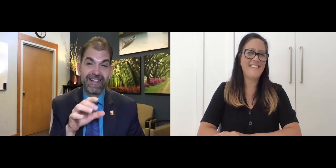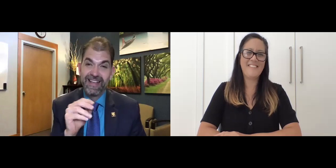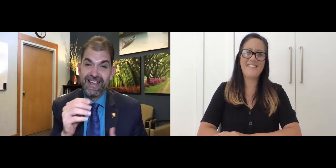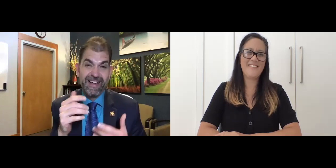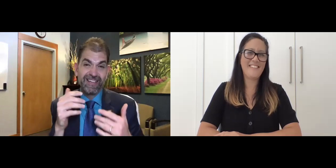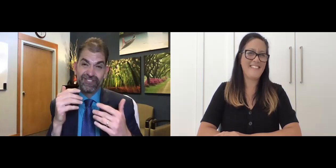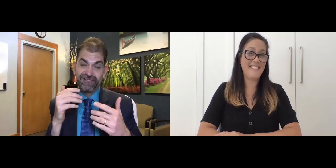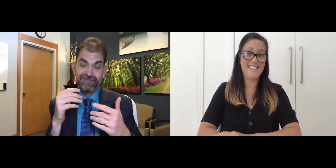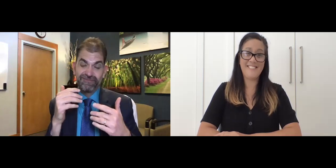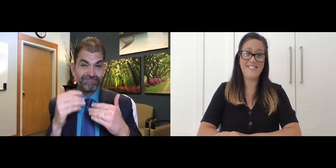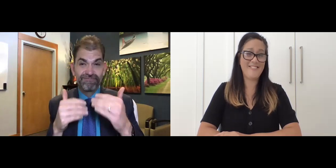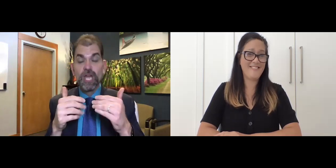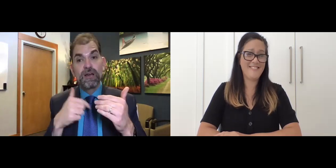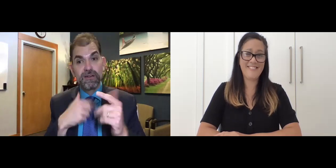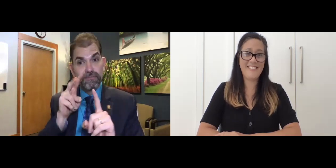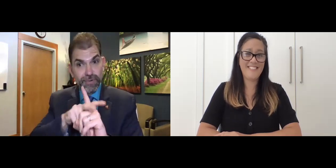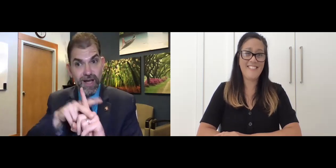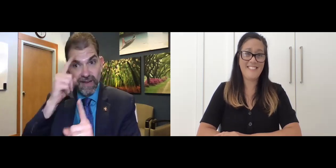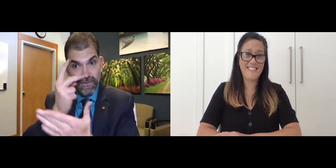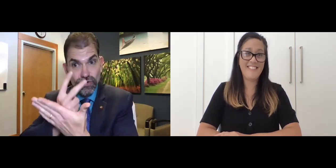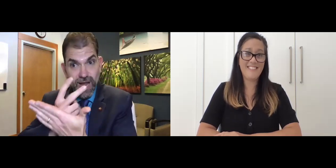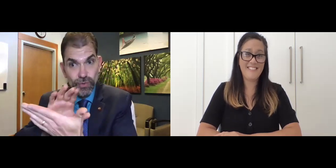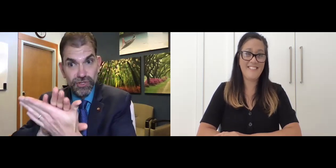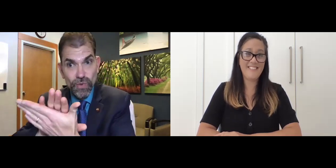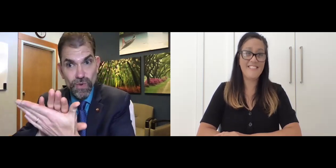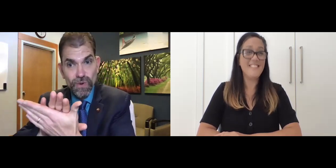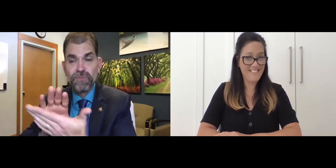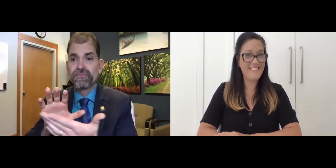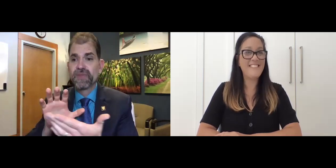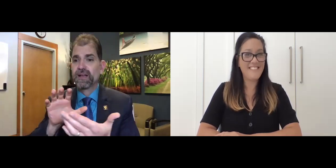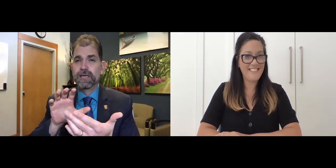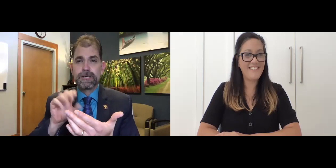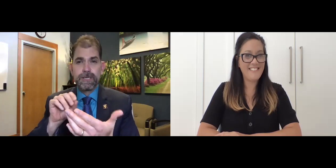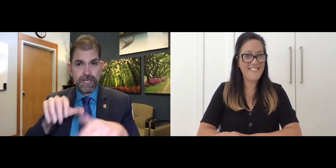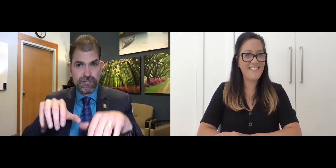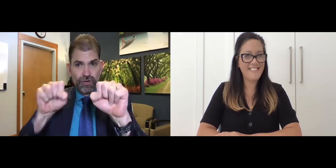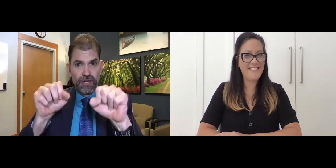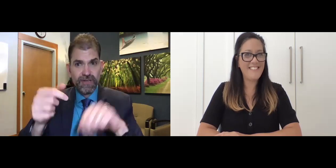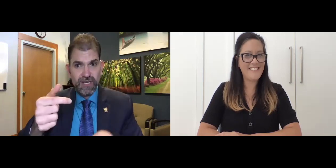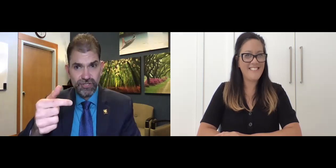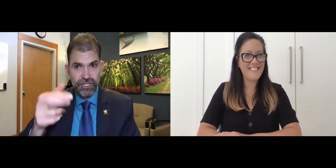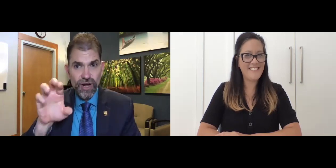it was just too fascinating for me. I had to pursue it. So I went ahead and applied for graduate school.